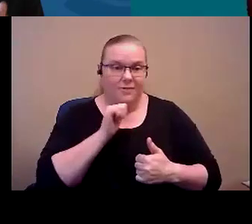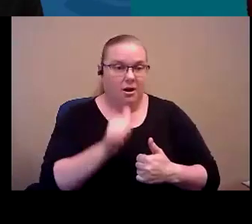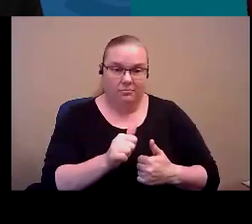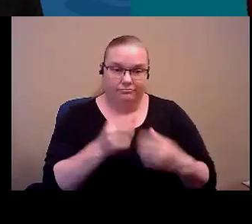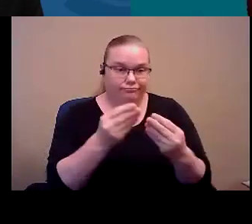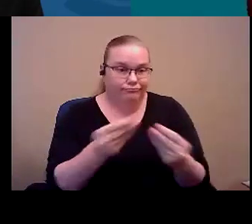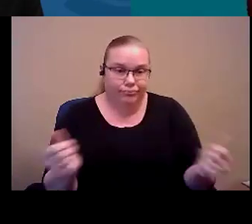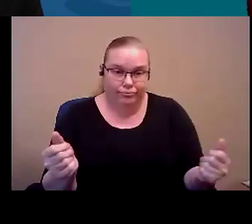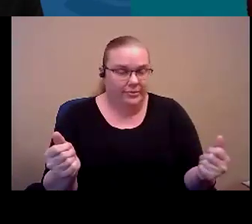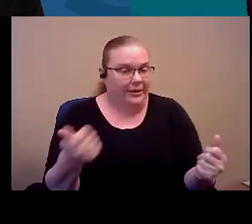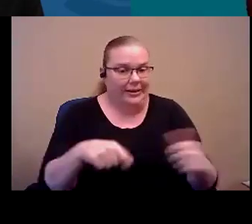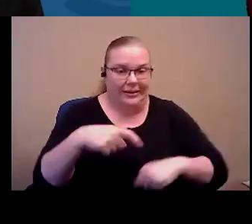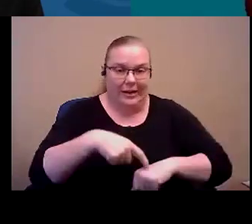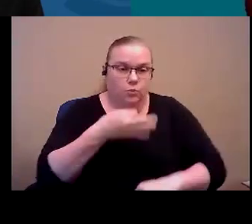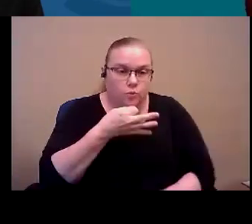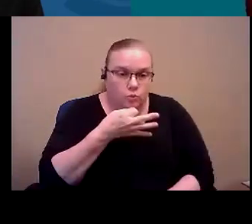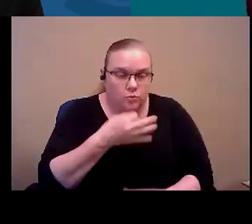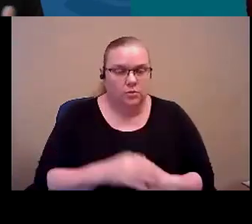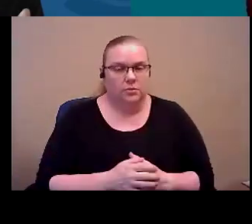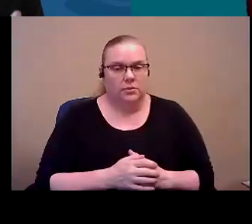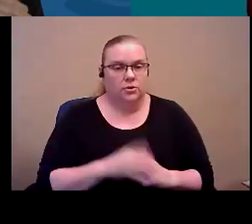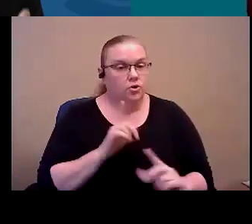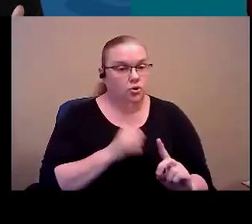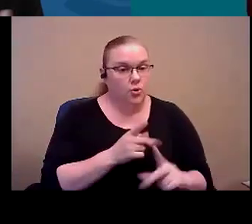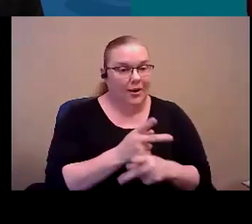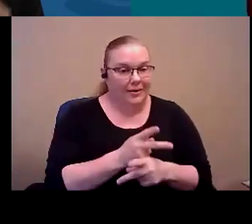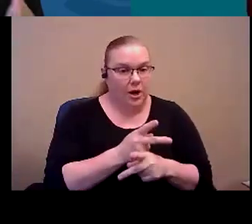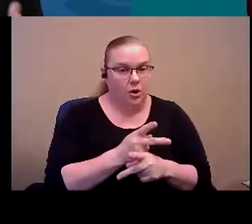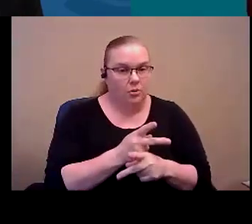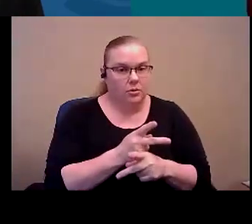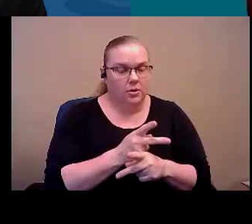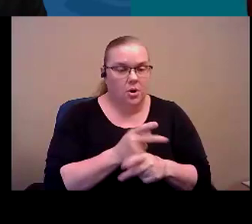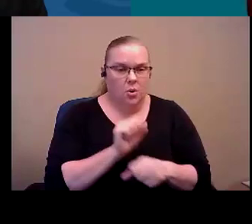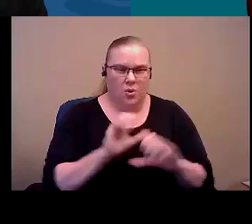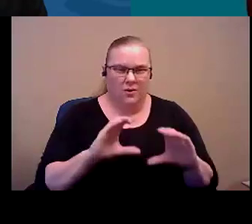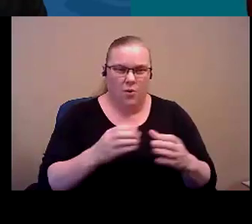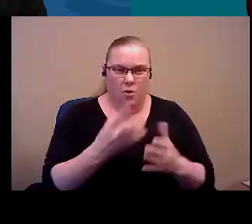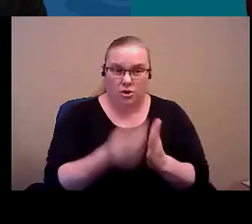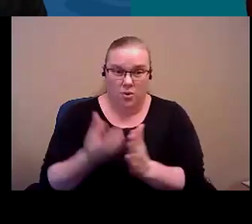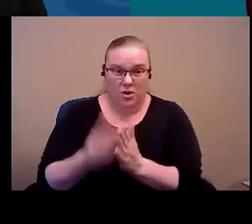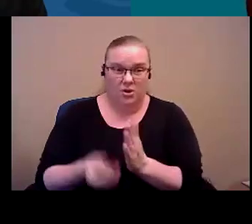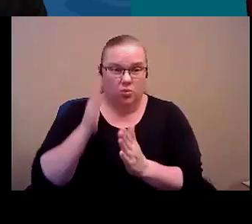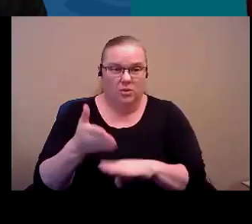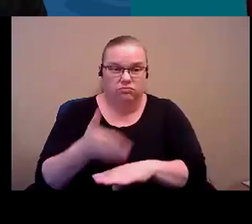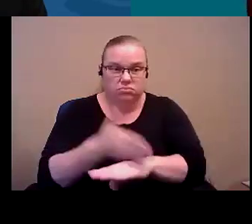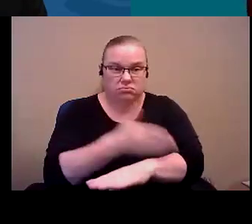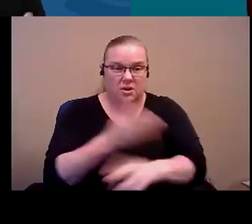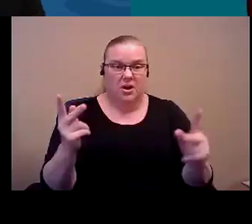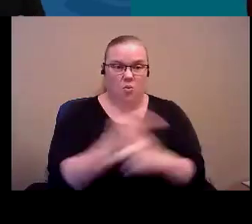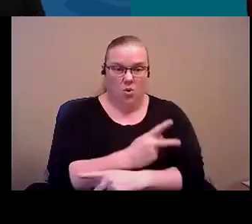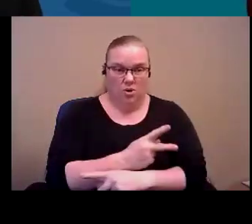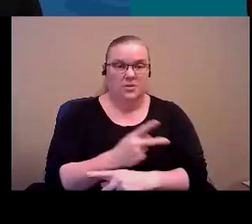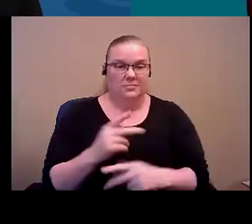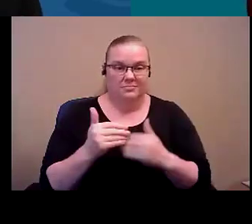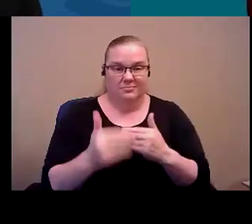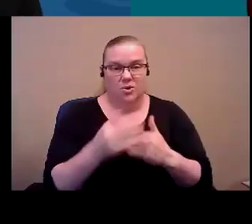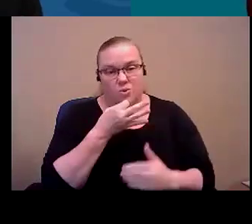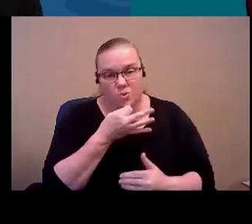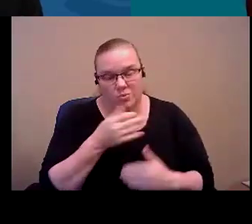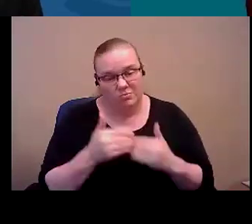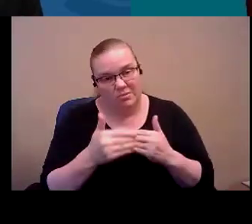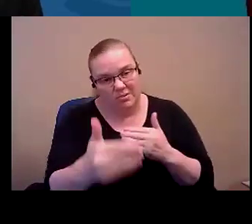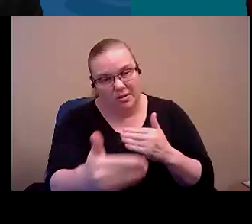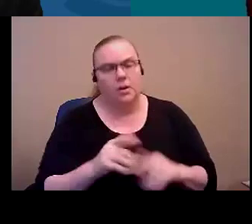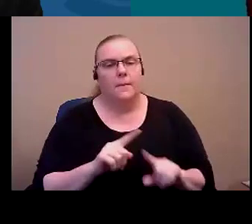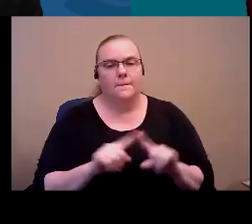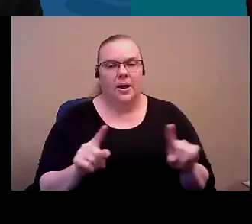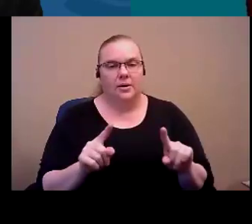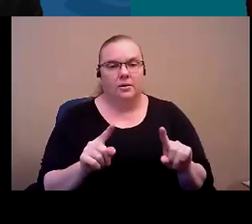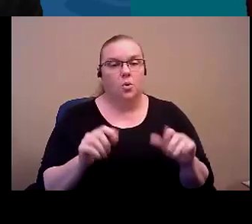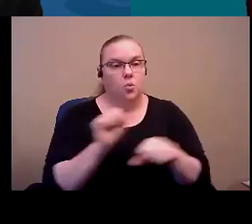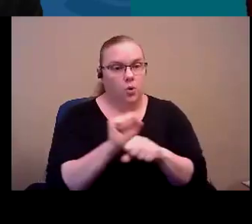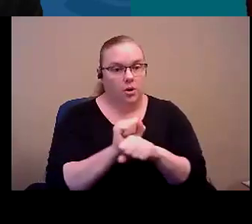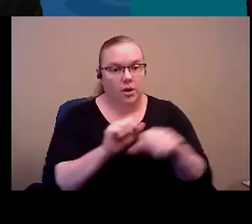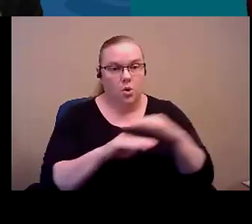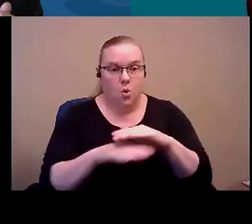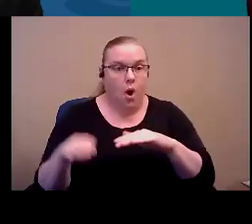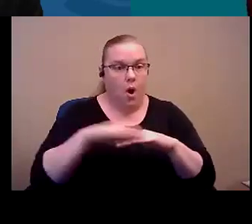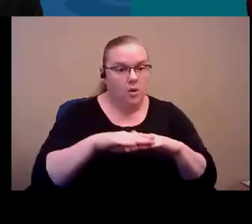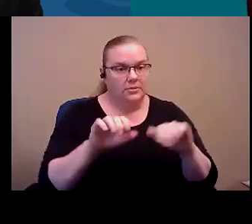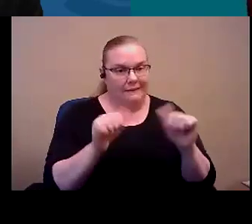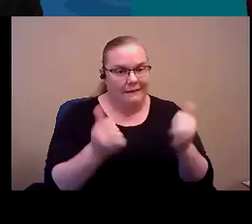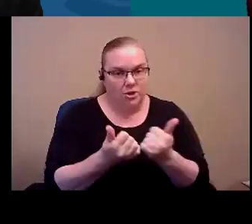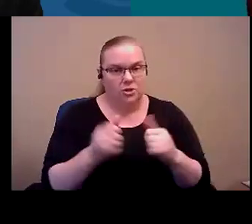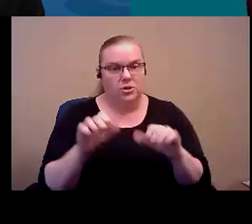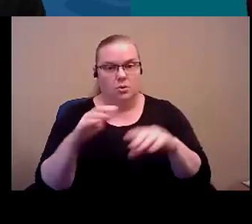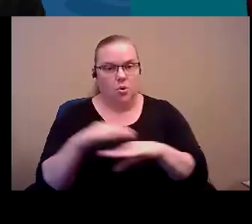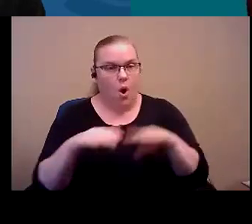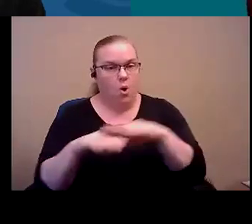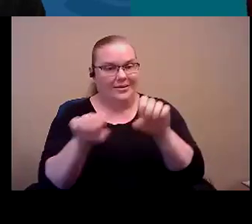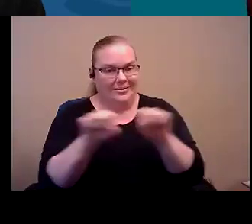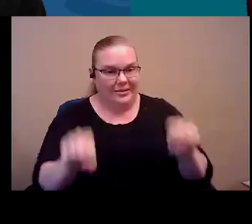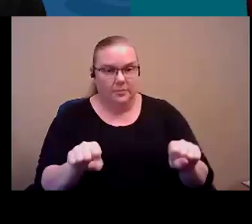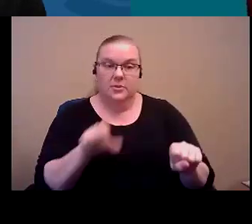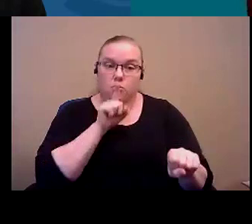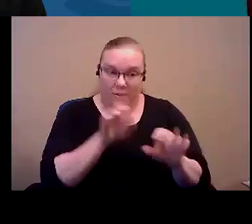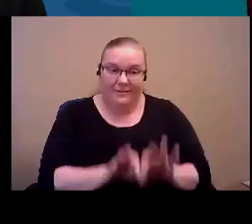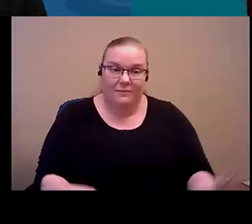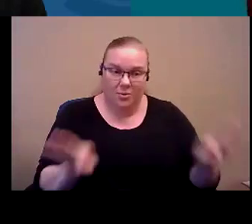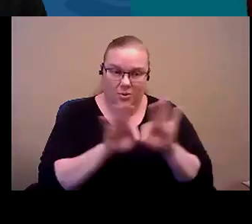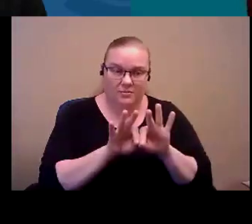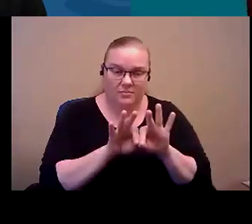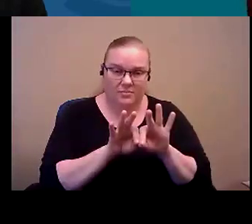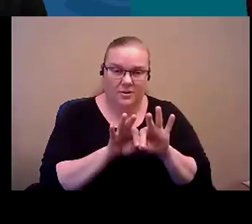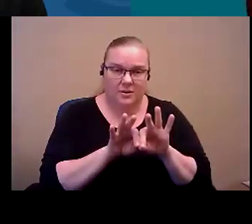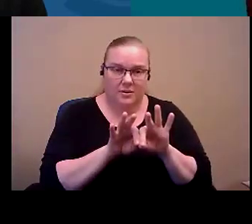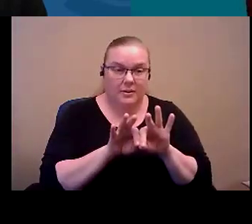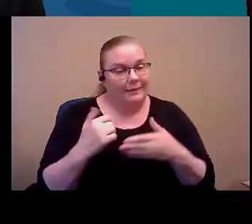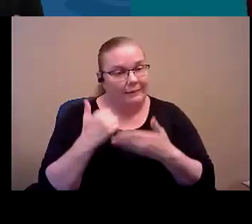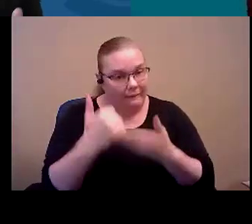anytime soon, and the direct care workforce shortages are only gonna grow in the coming years. So, with that said, you know, working across systems, across agencies, is really vital, really critical. And I think just a helpful kind of